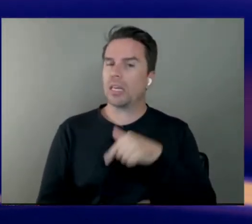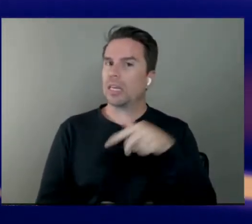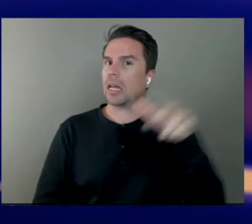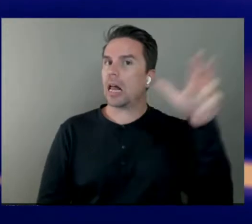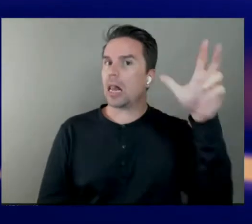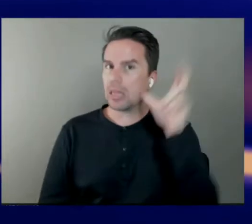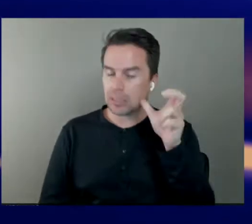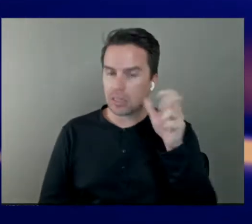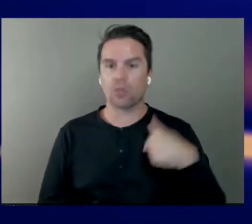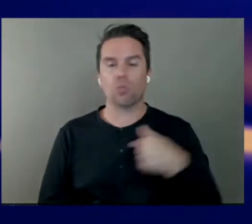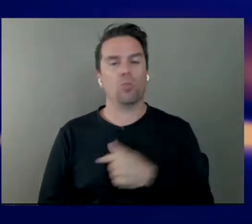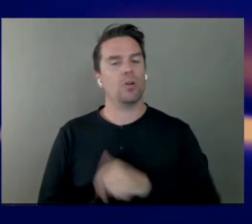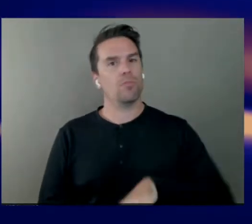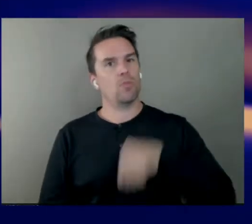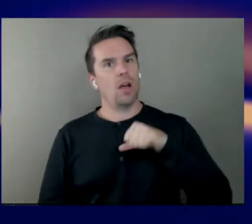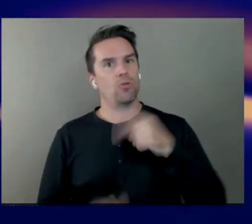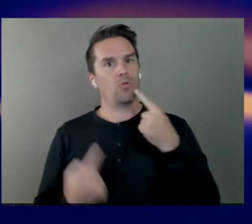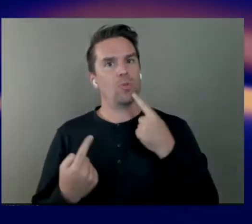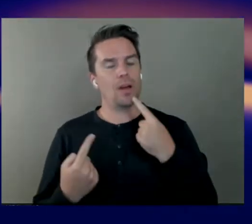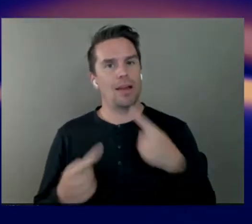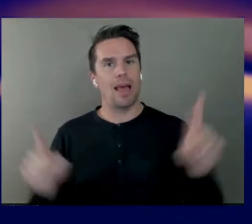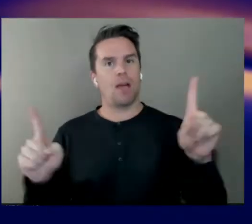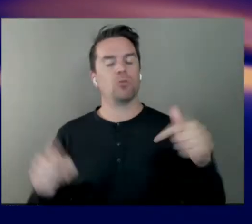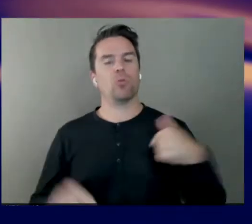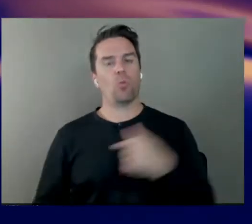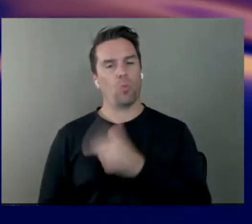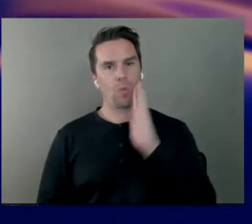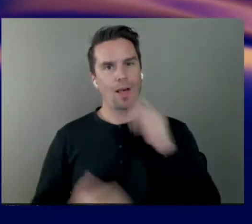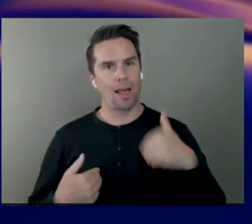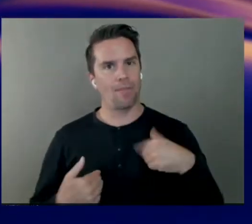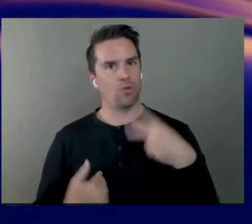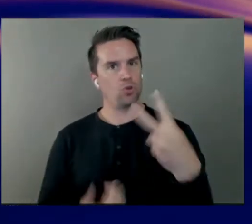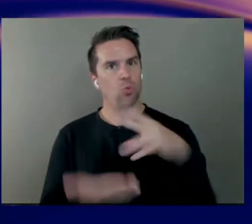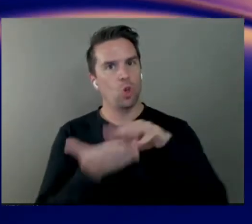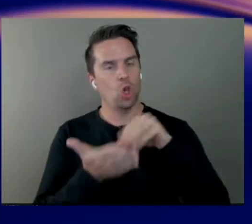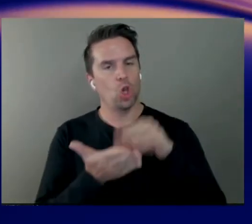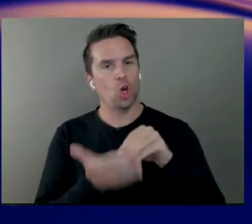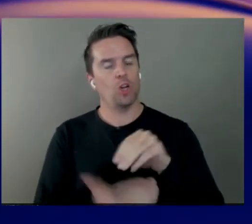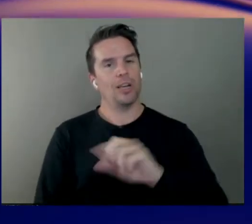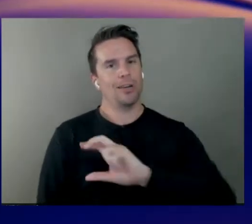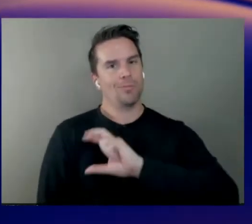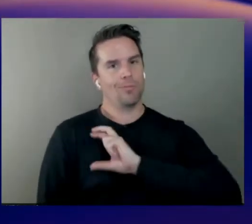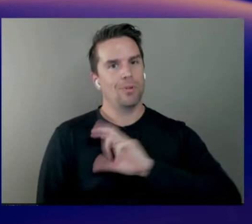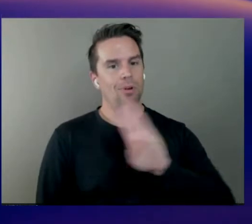to announce that we are launching two learning badges for object and, or we launched,